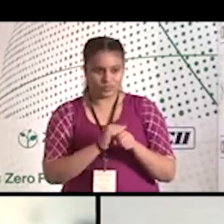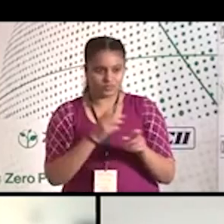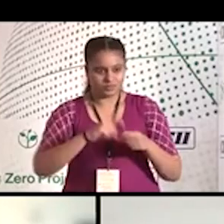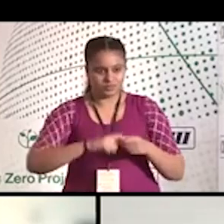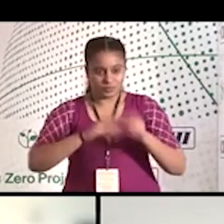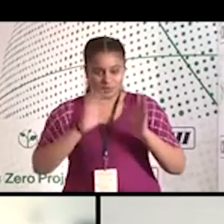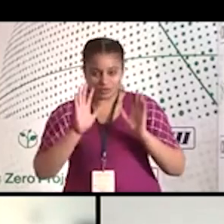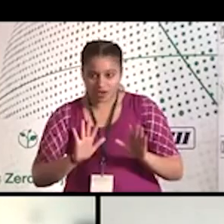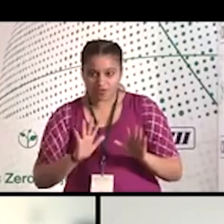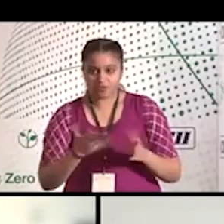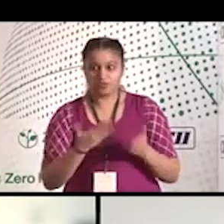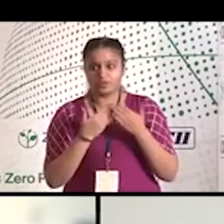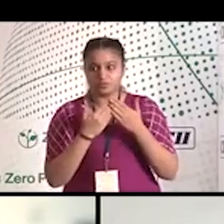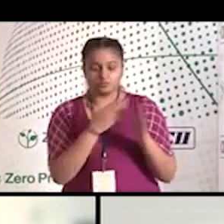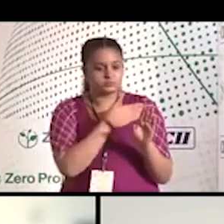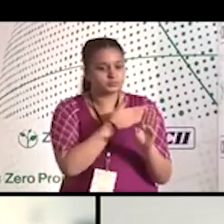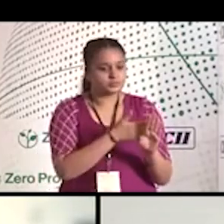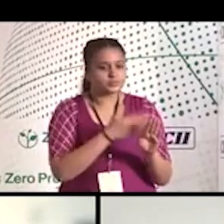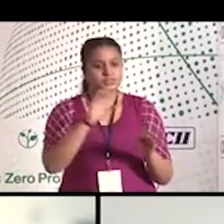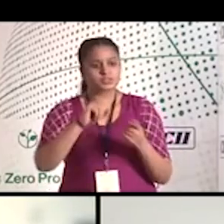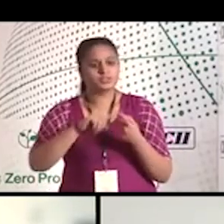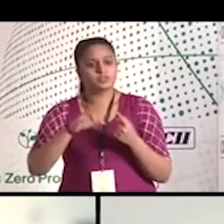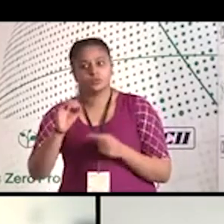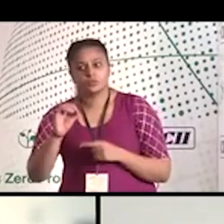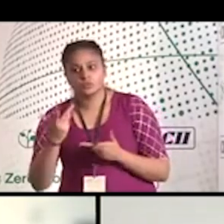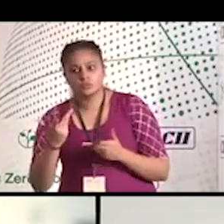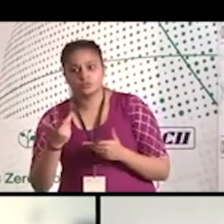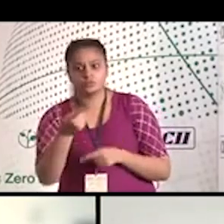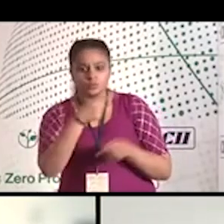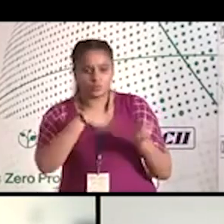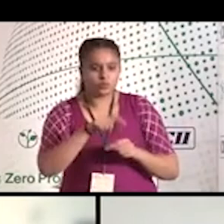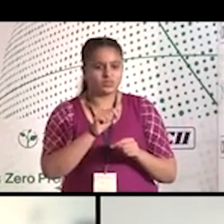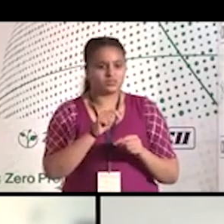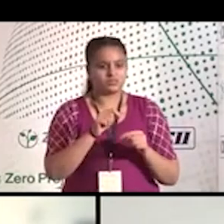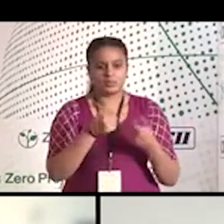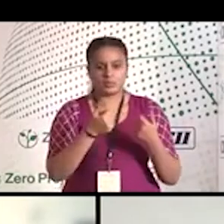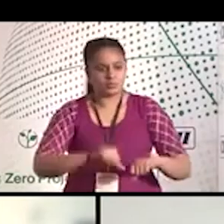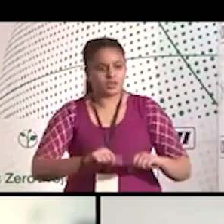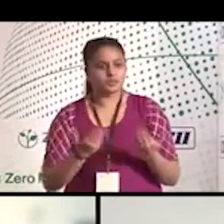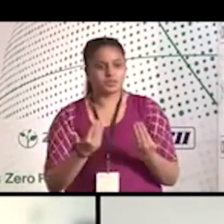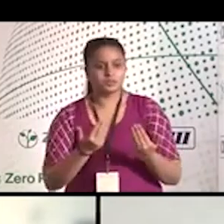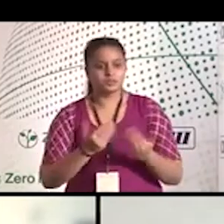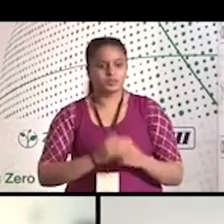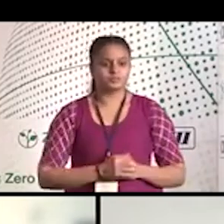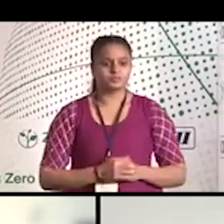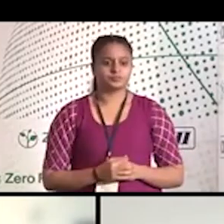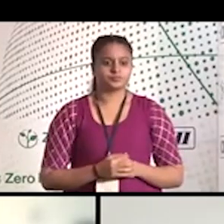like CD or a resume, they lack those things. So you've got an employer who's not,